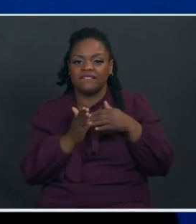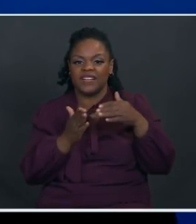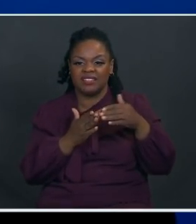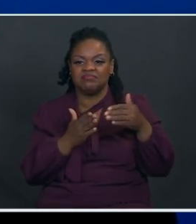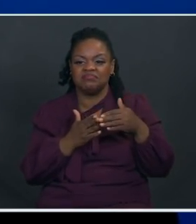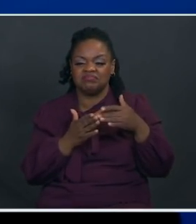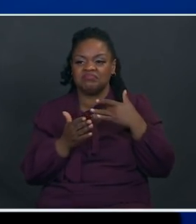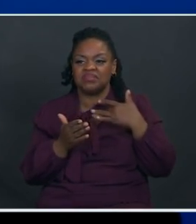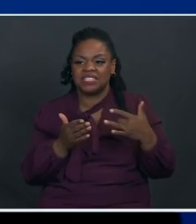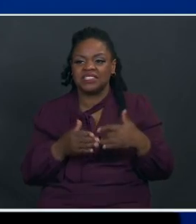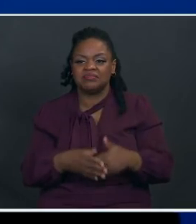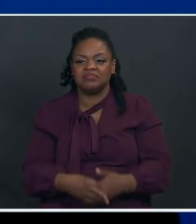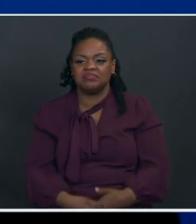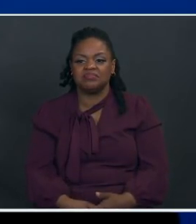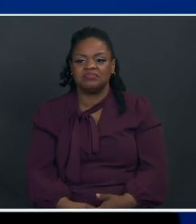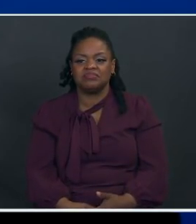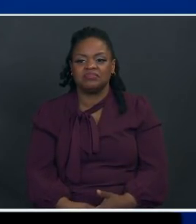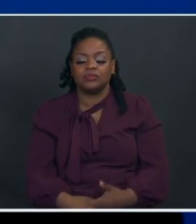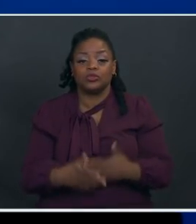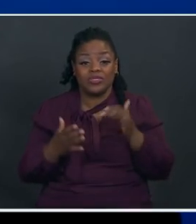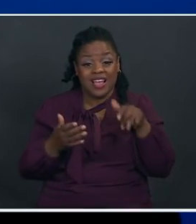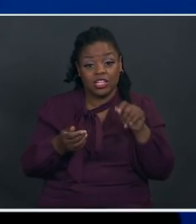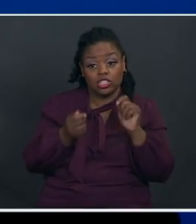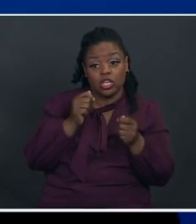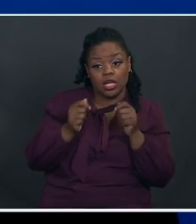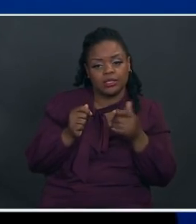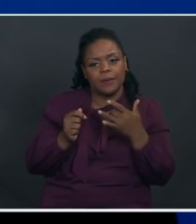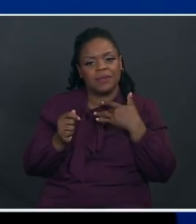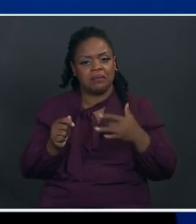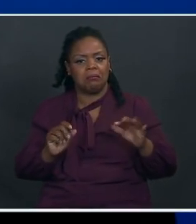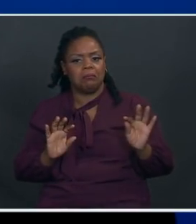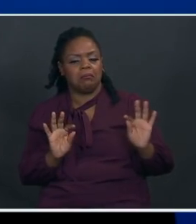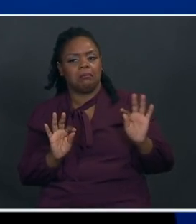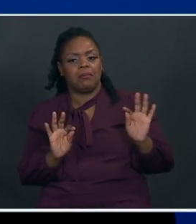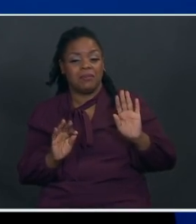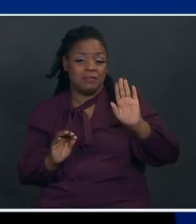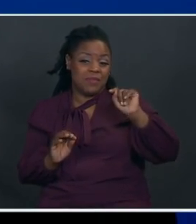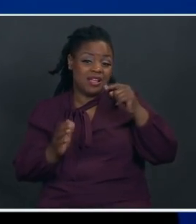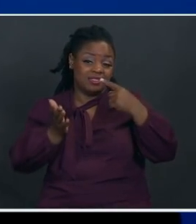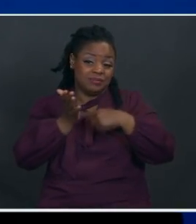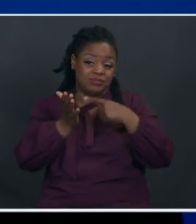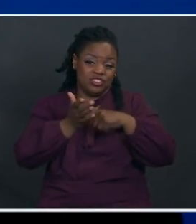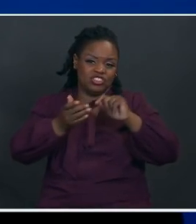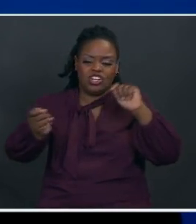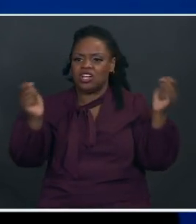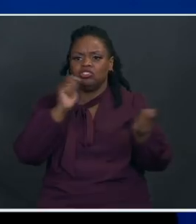that has a functional relevancy to it, the way we've seen with greater transmissibility,